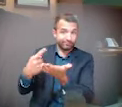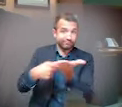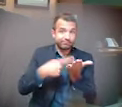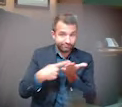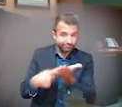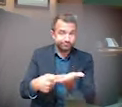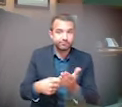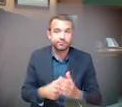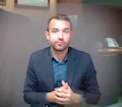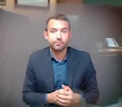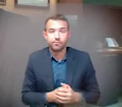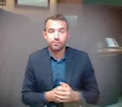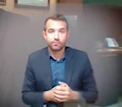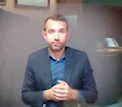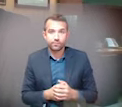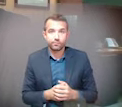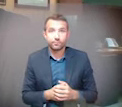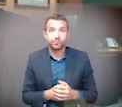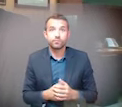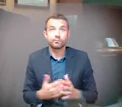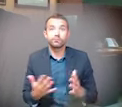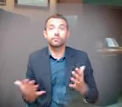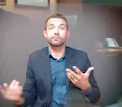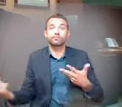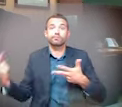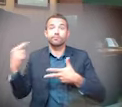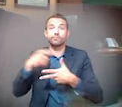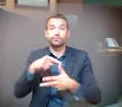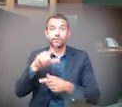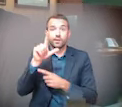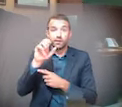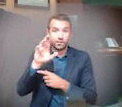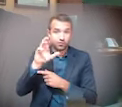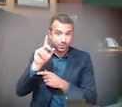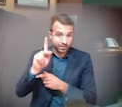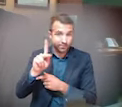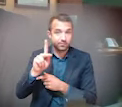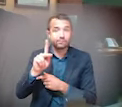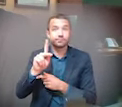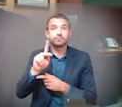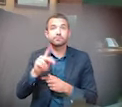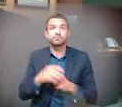I want to just bounce back to LeDerick really quickly, and both Anil and LeDerick, you're talking about this idea